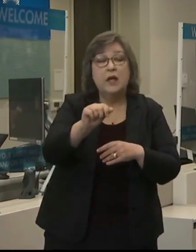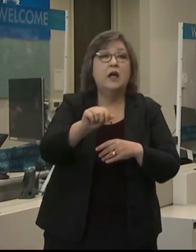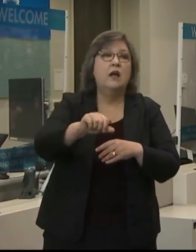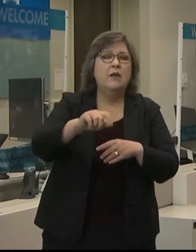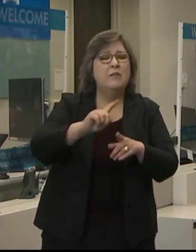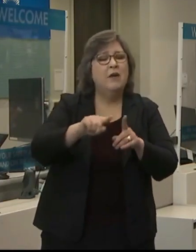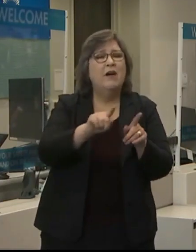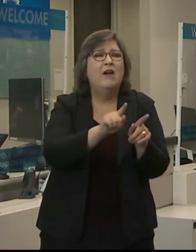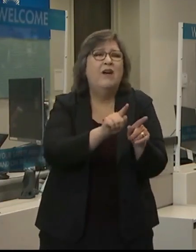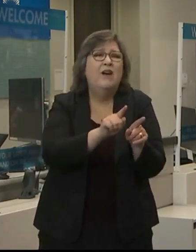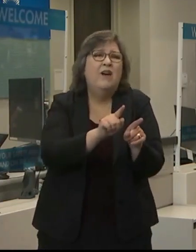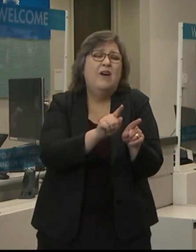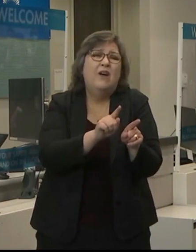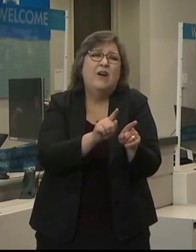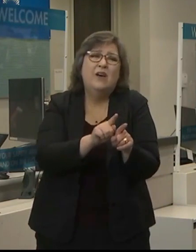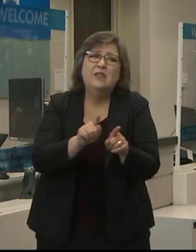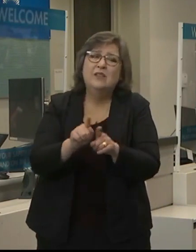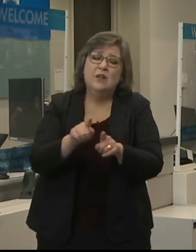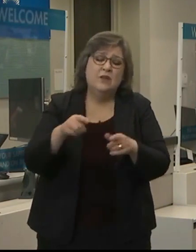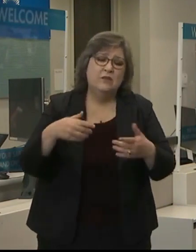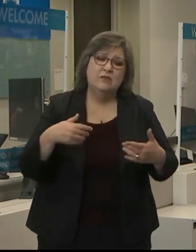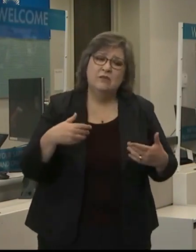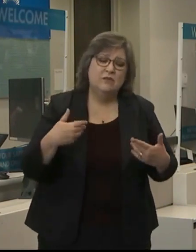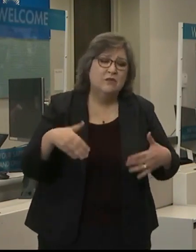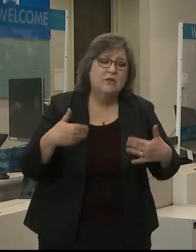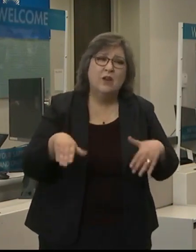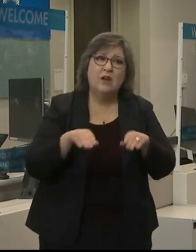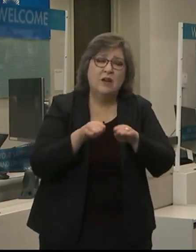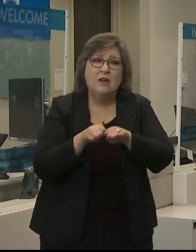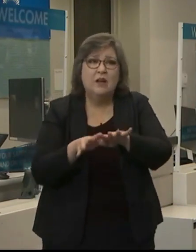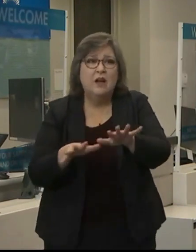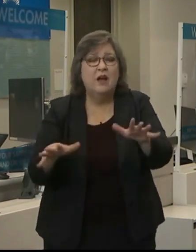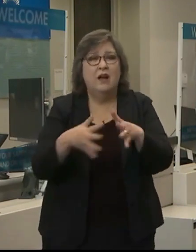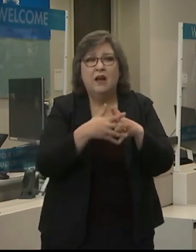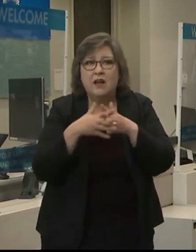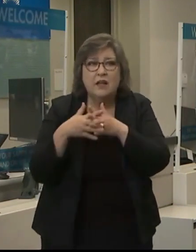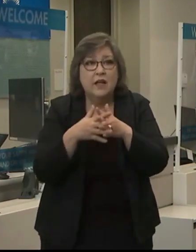mindful of our responsibility to do more and to do better. We're mindful of